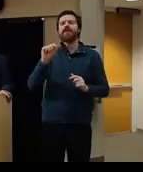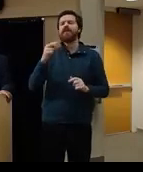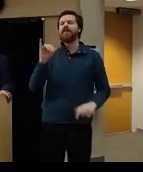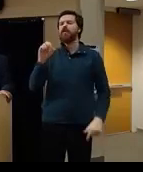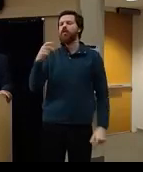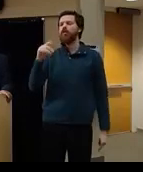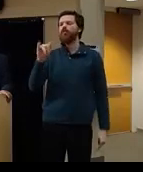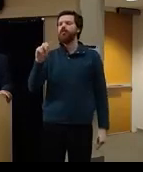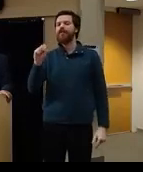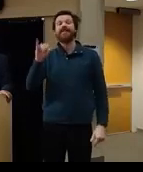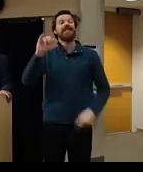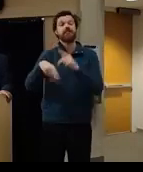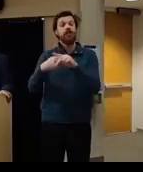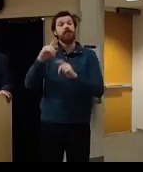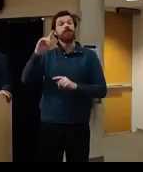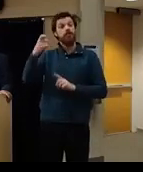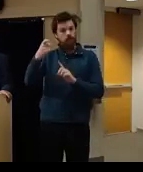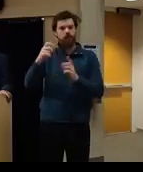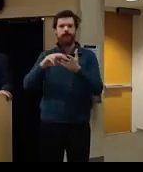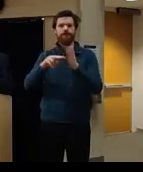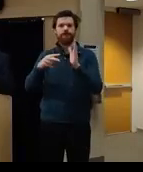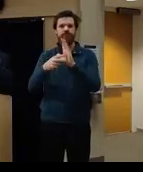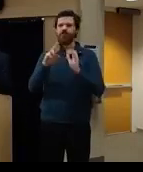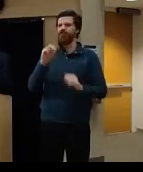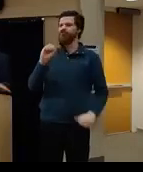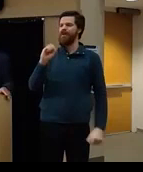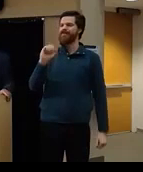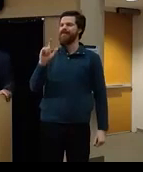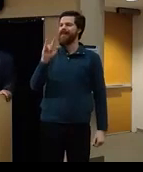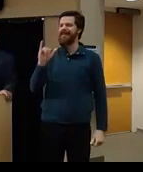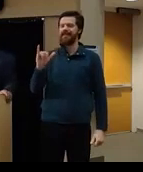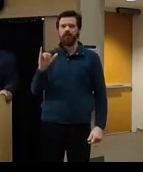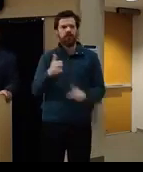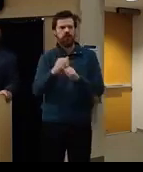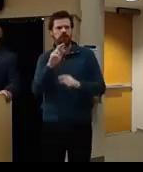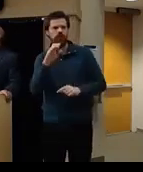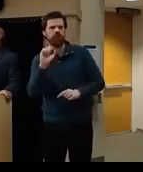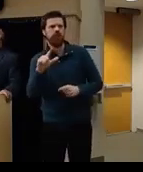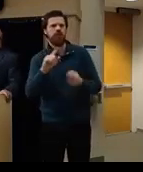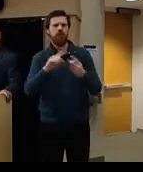diagnostic category reflected rascality being a rascal insensibility of nerves and herbit of mind